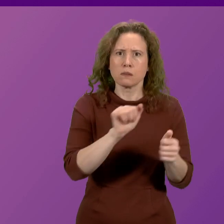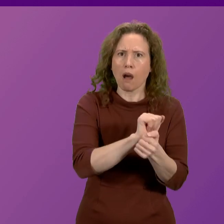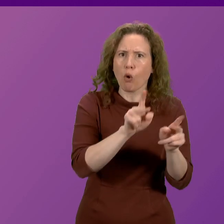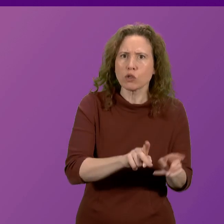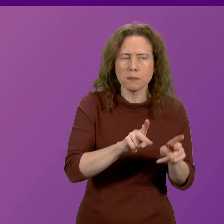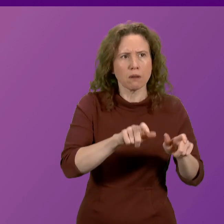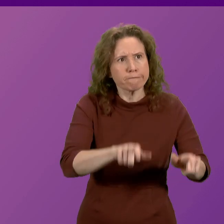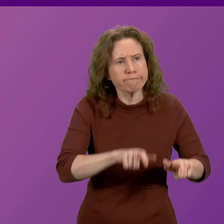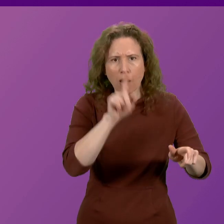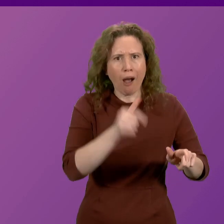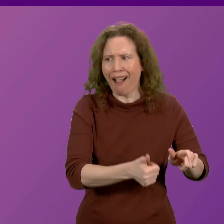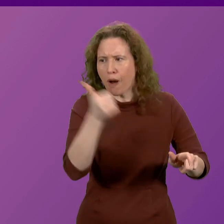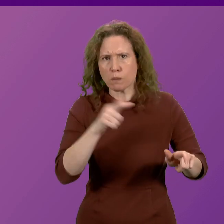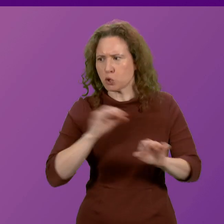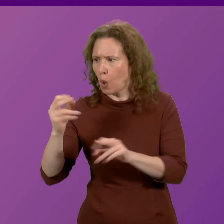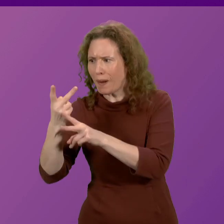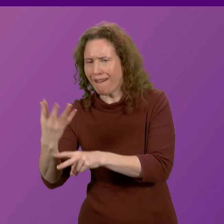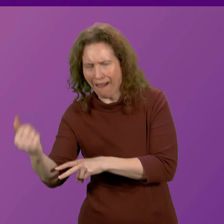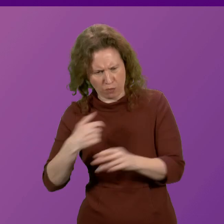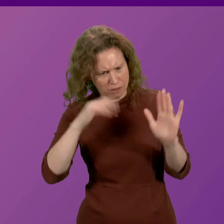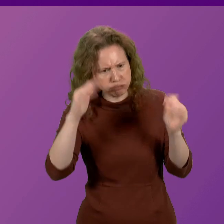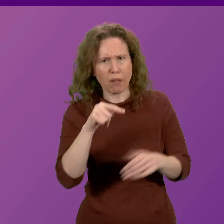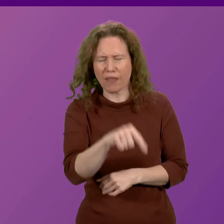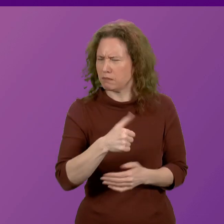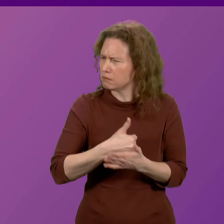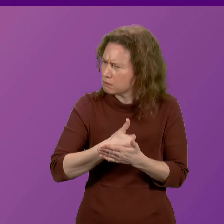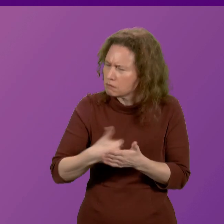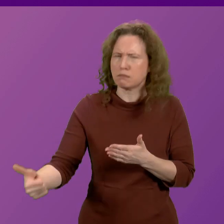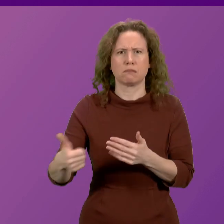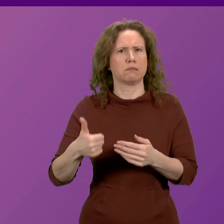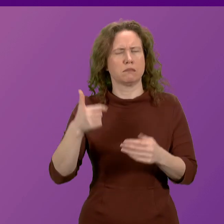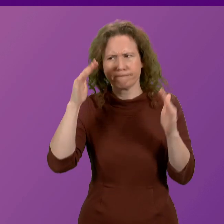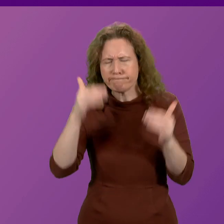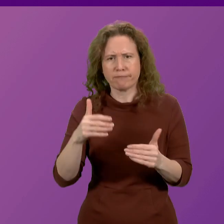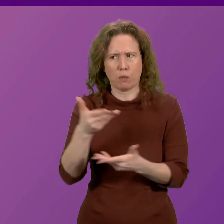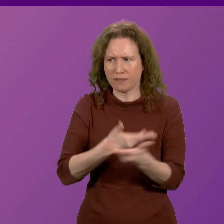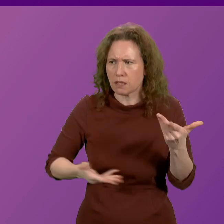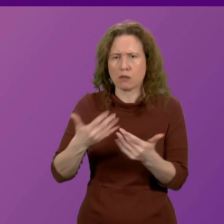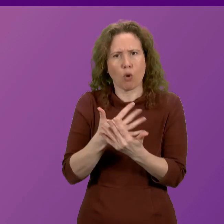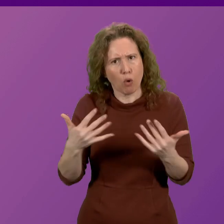Secretary for Health and Social Care and I spend a great deal of time on that question, and it has been a substantial issue for discussion with our local authority